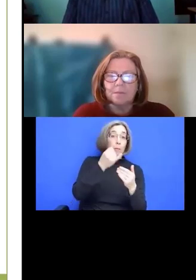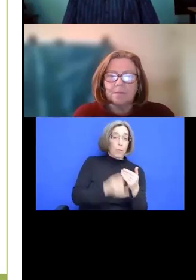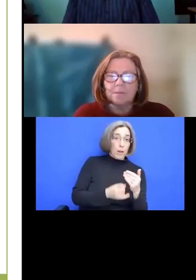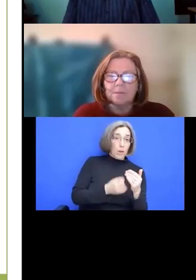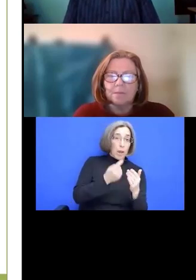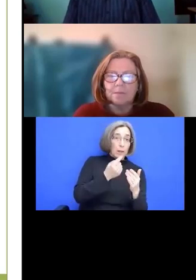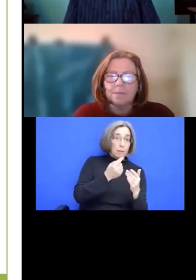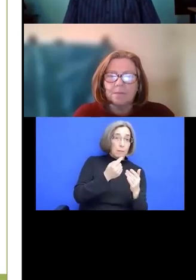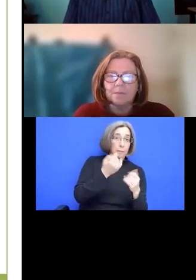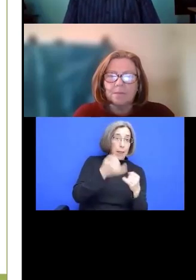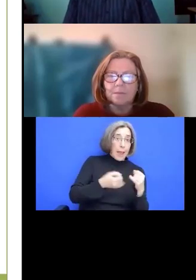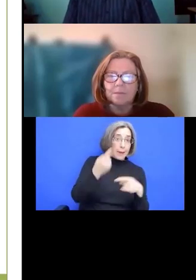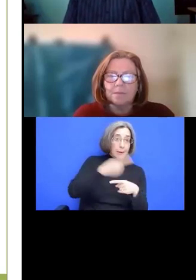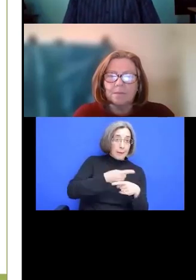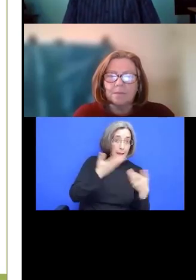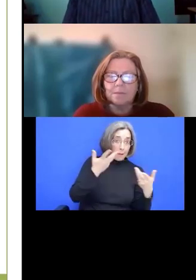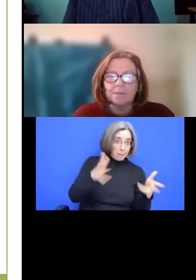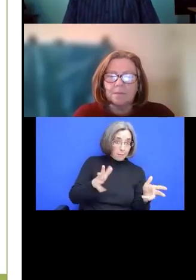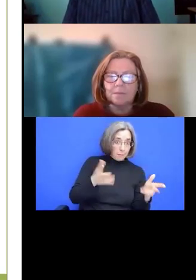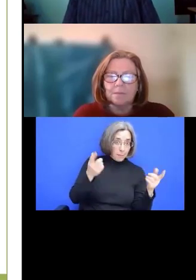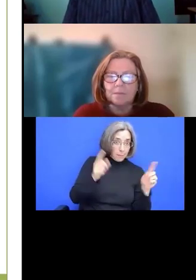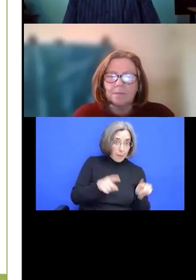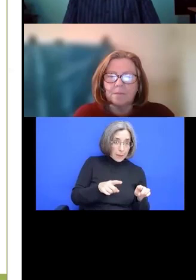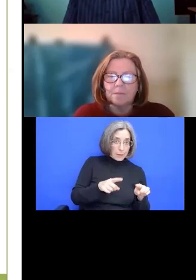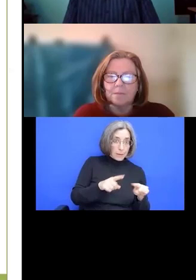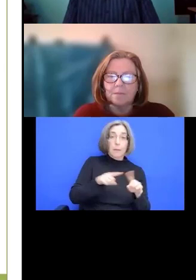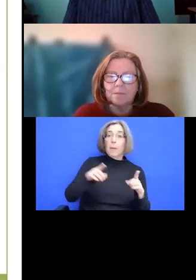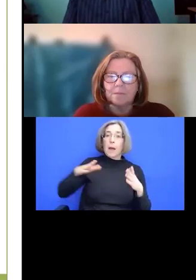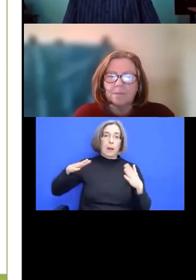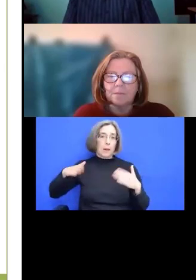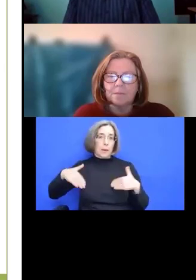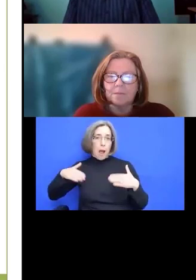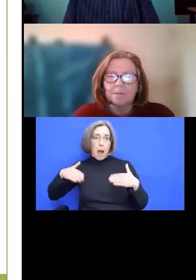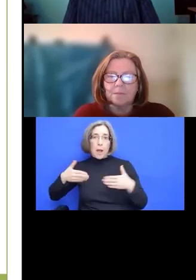and you have not submitted a Type 2 application to go ahead